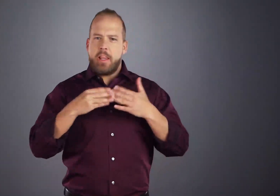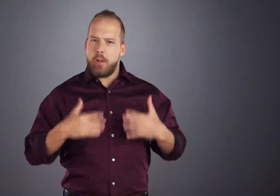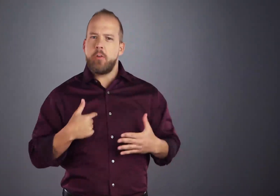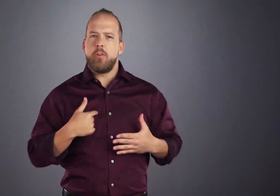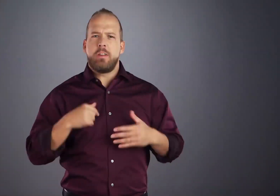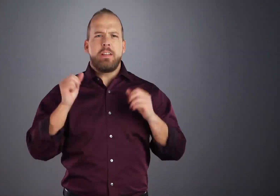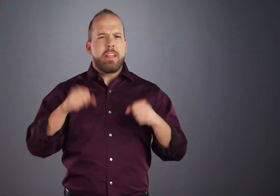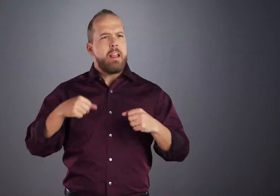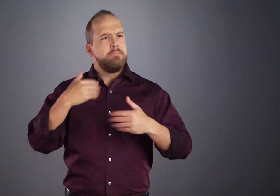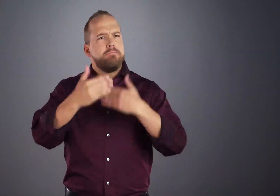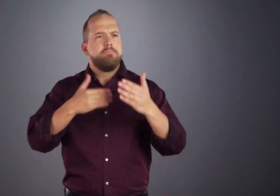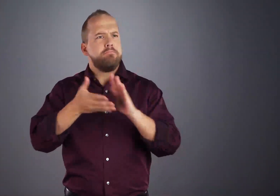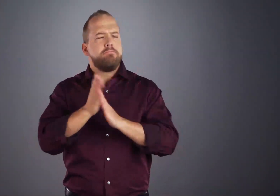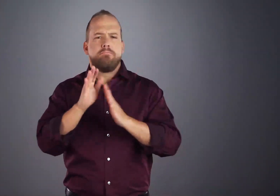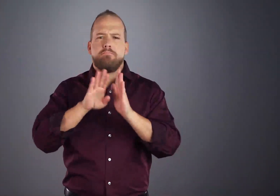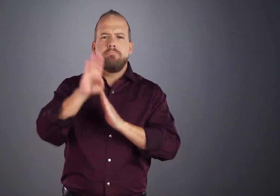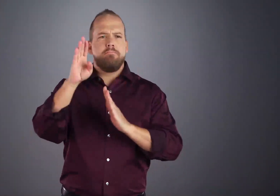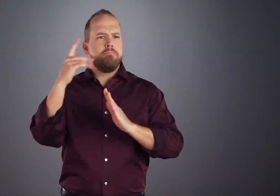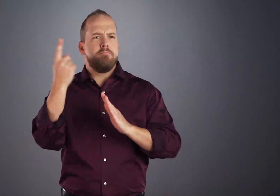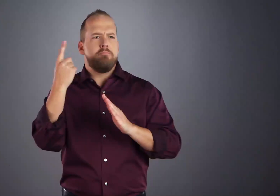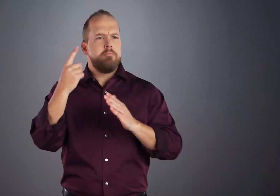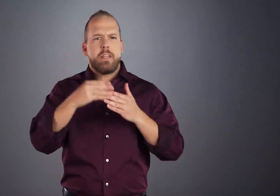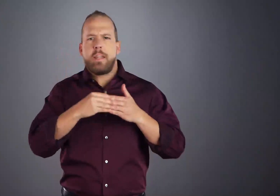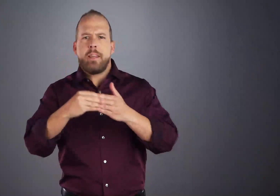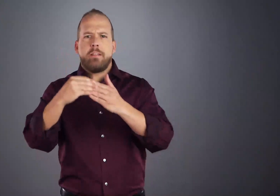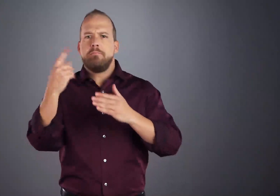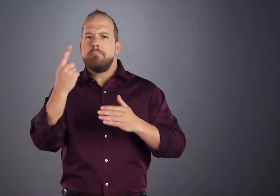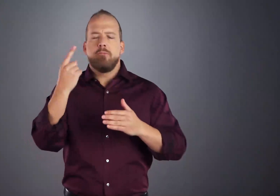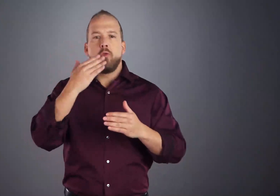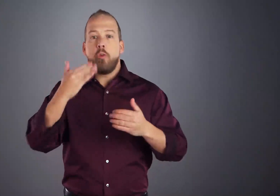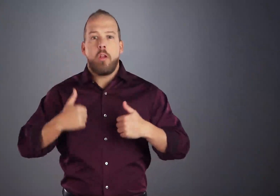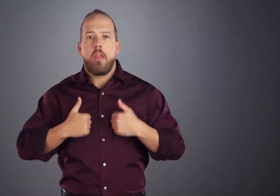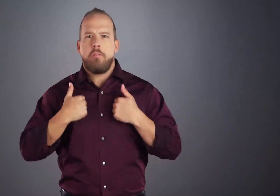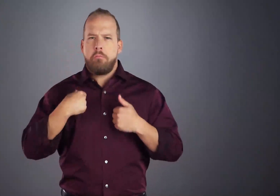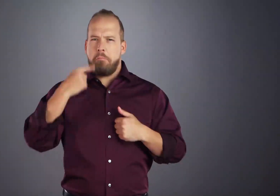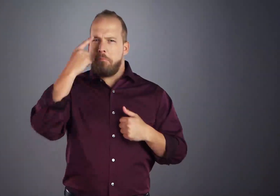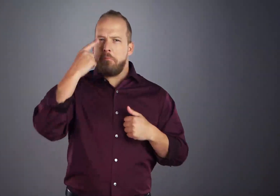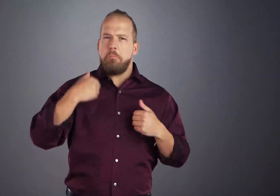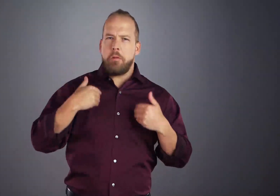enterprises which I would manage with the utmost assurance.